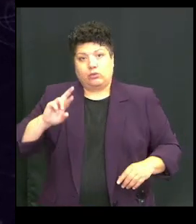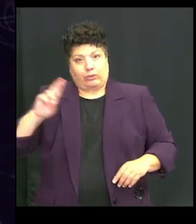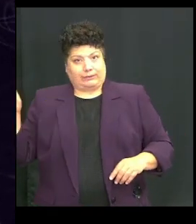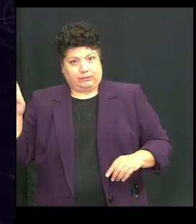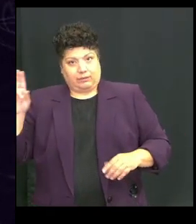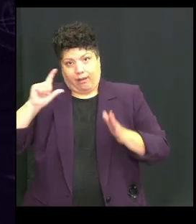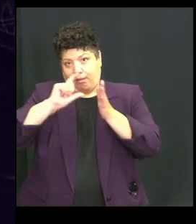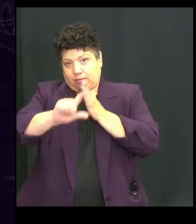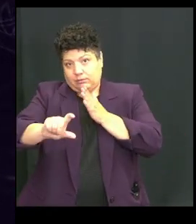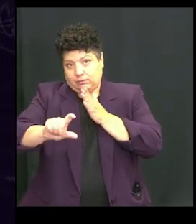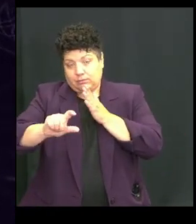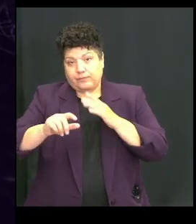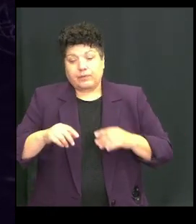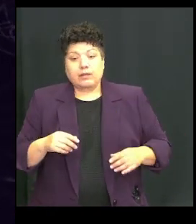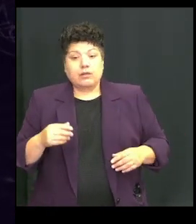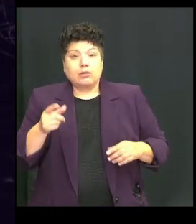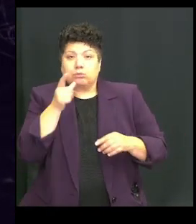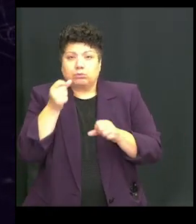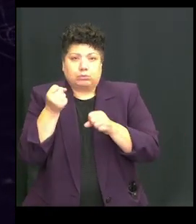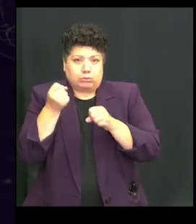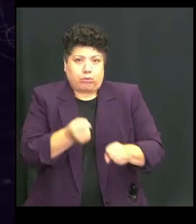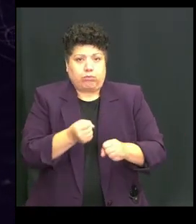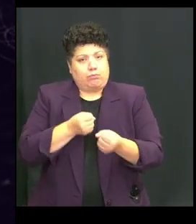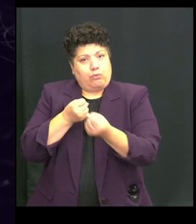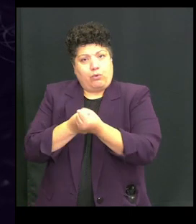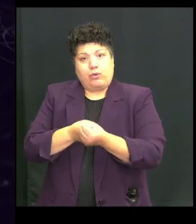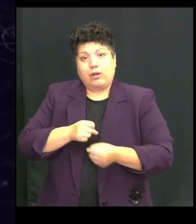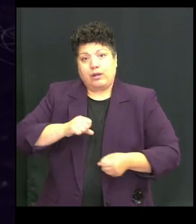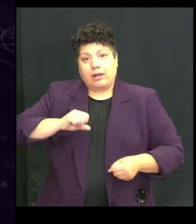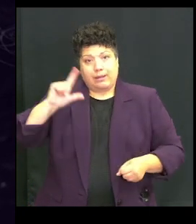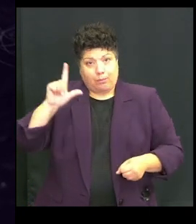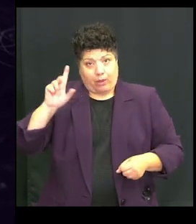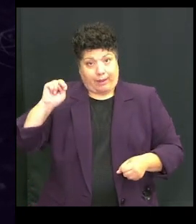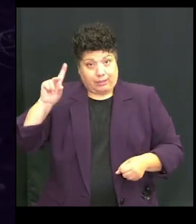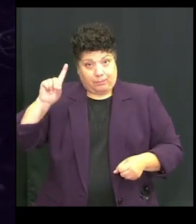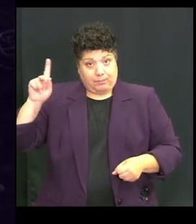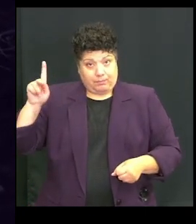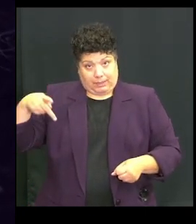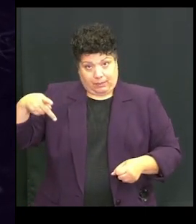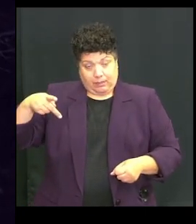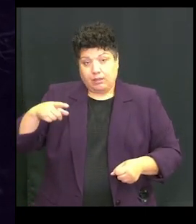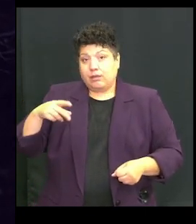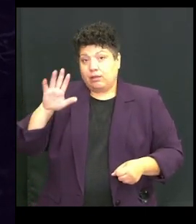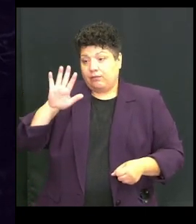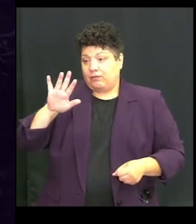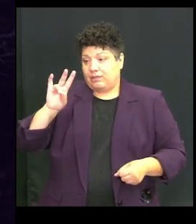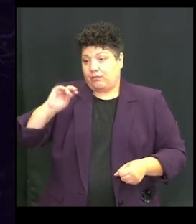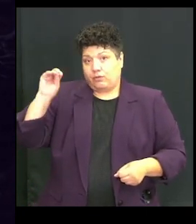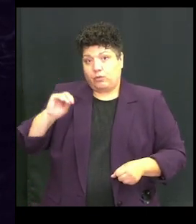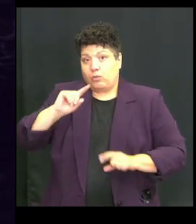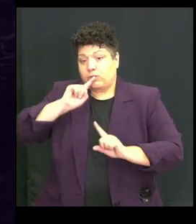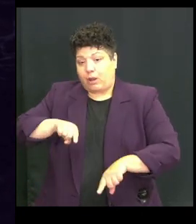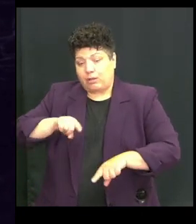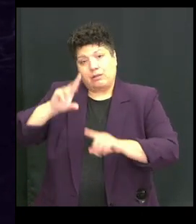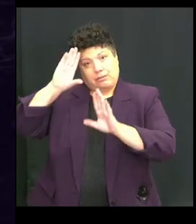So among strong supporters of the Liberals or NDP, 57% of respondents are expected to select the left leaning headline,